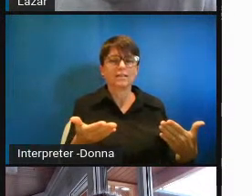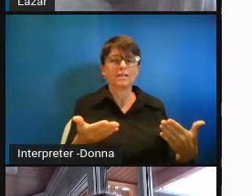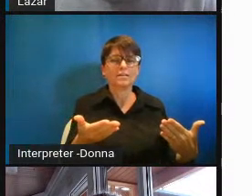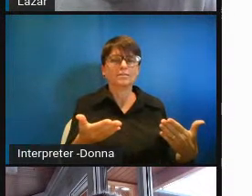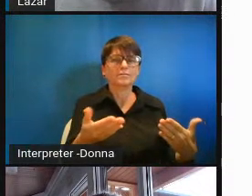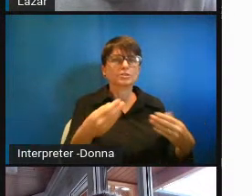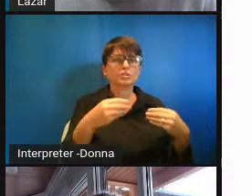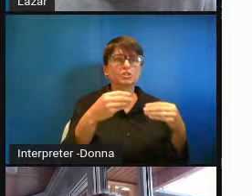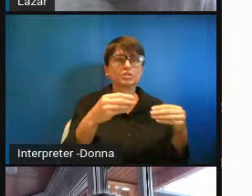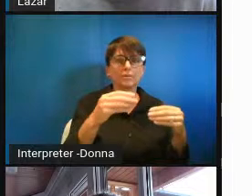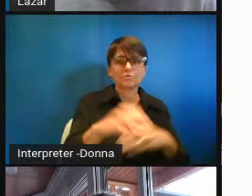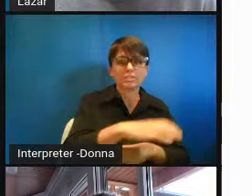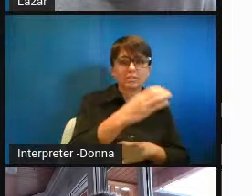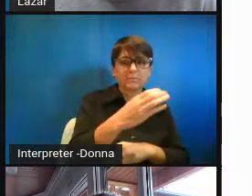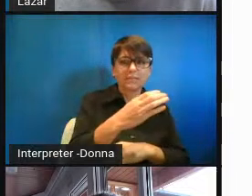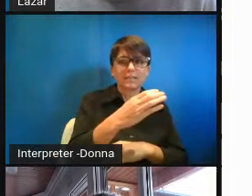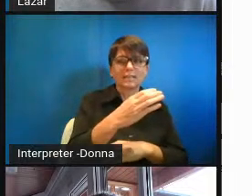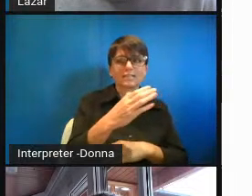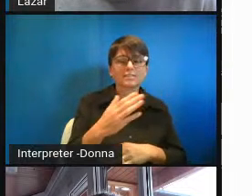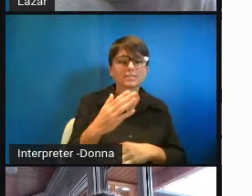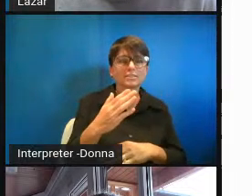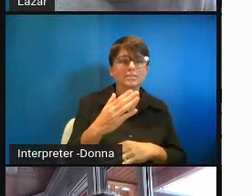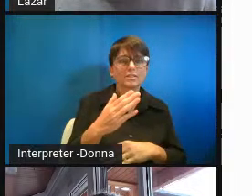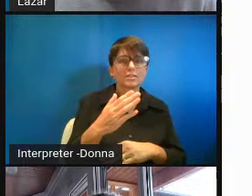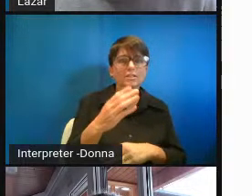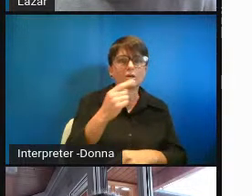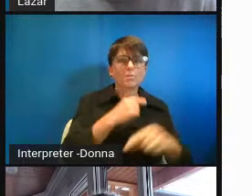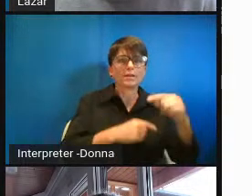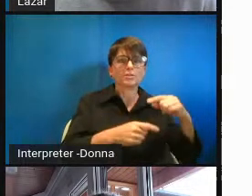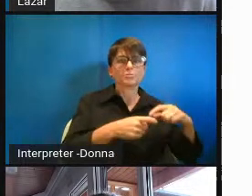Go back to previous. Go for.